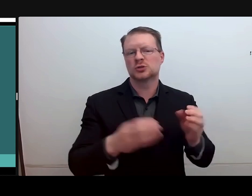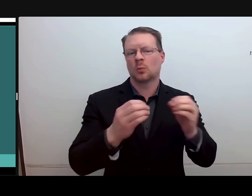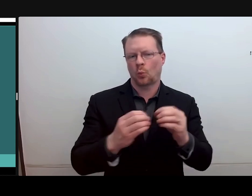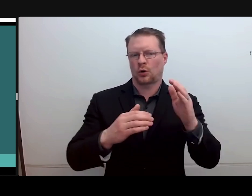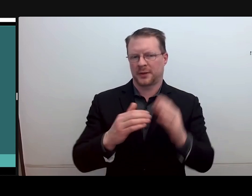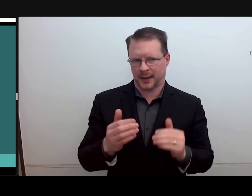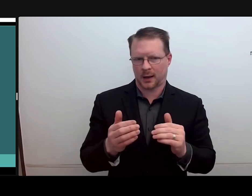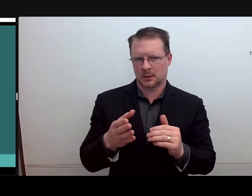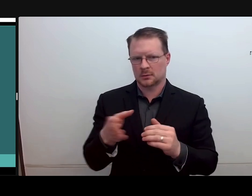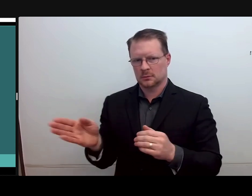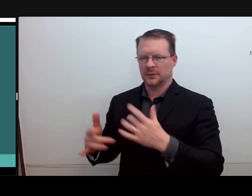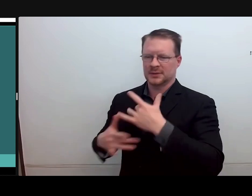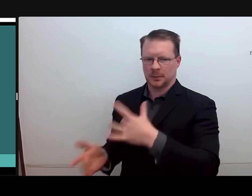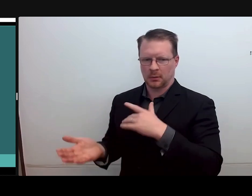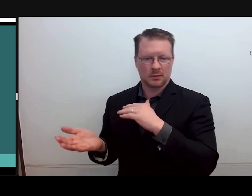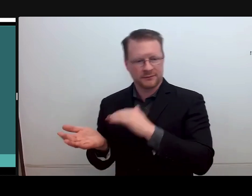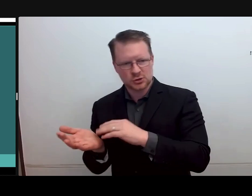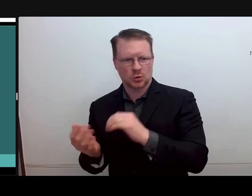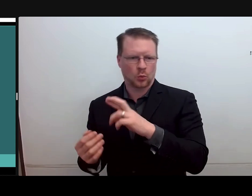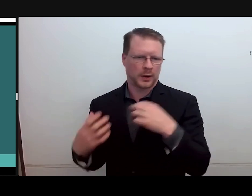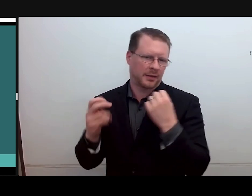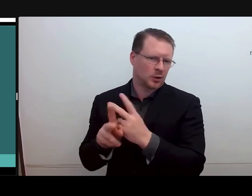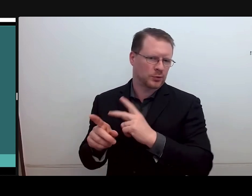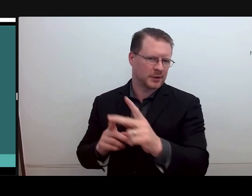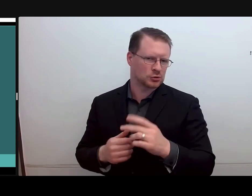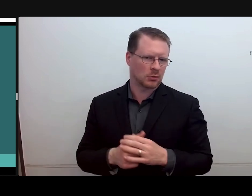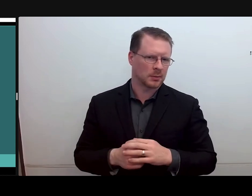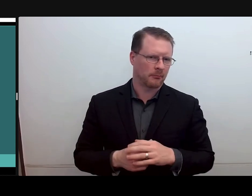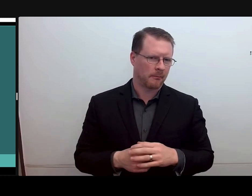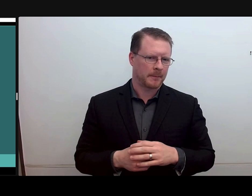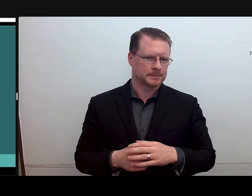on average more than the typical physician or healthcare professional.